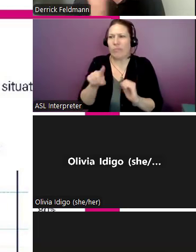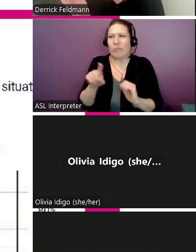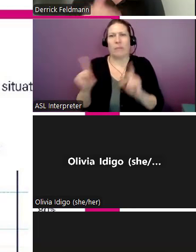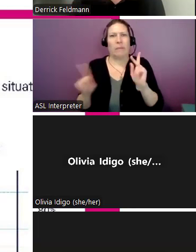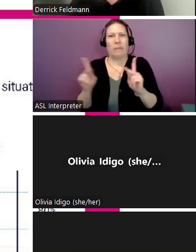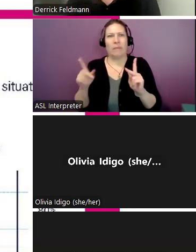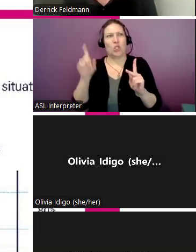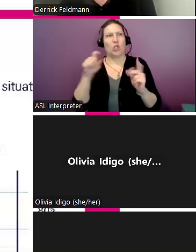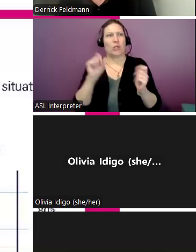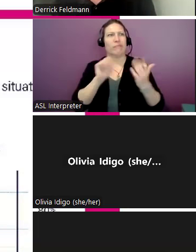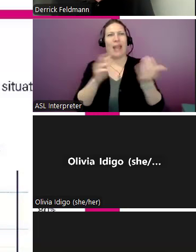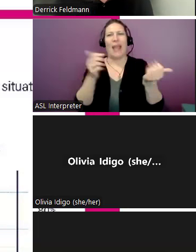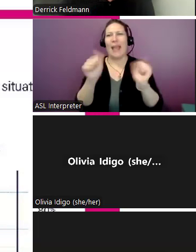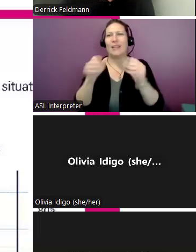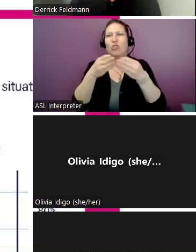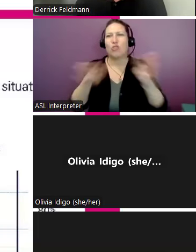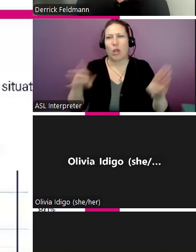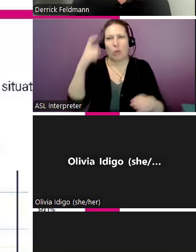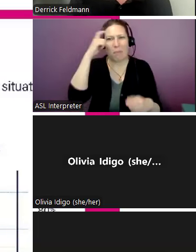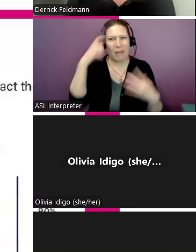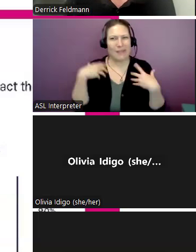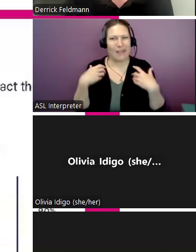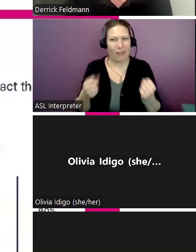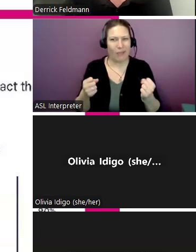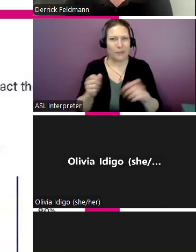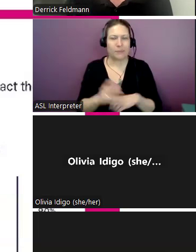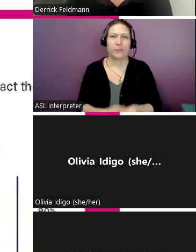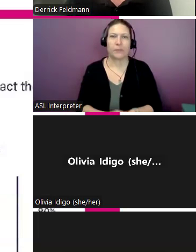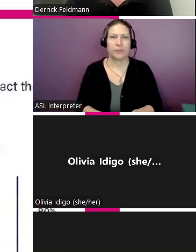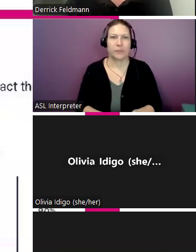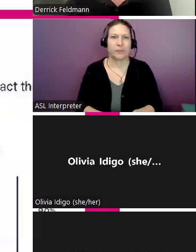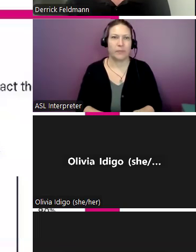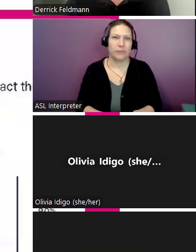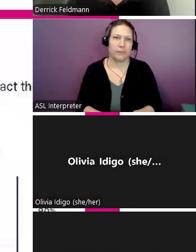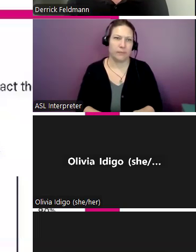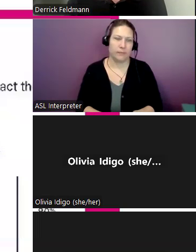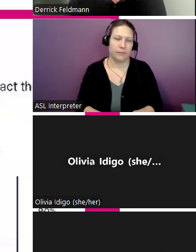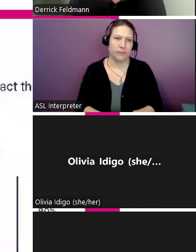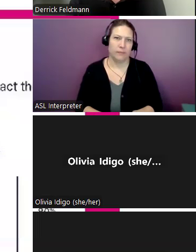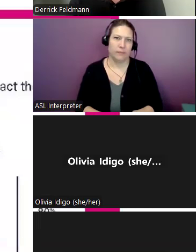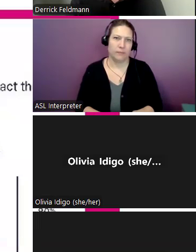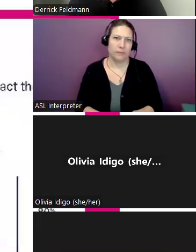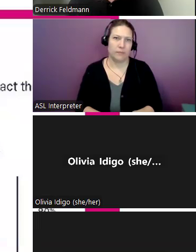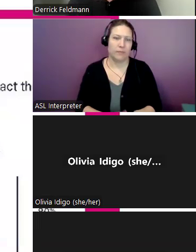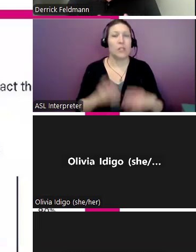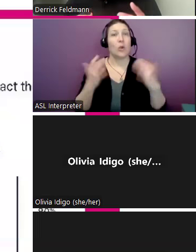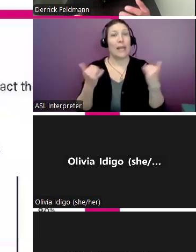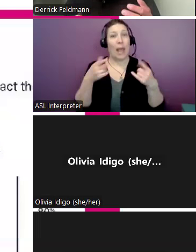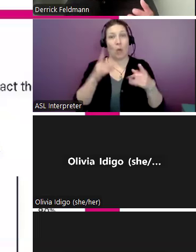Next slide. And on this slide, you're going to see a little bit further information on barriers.